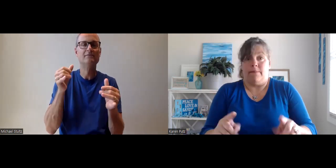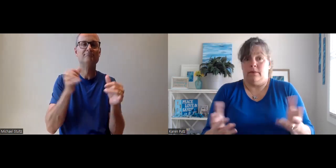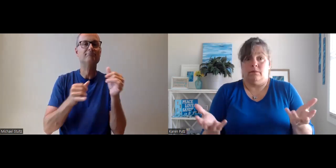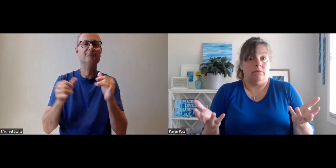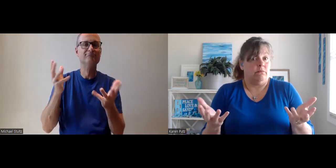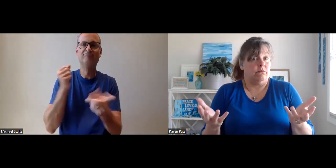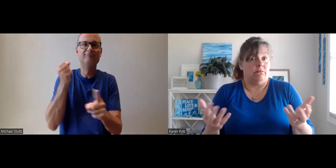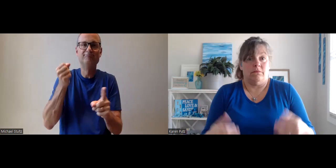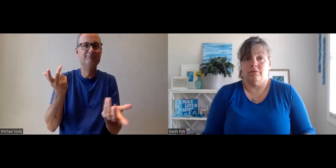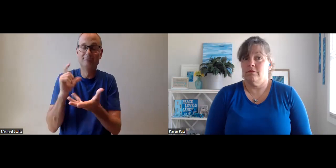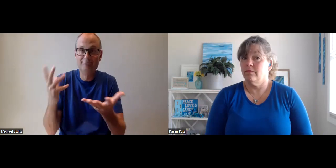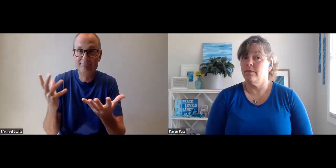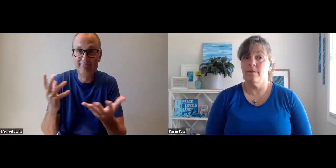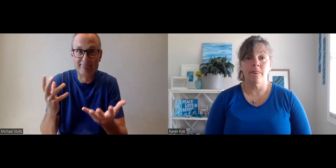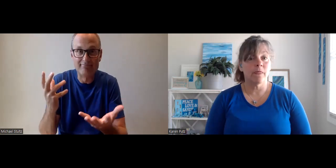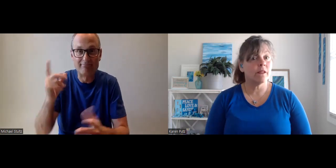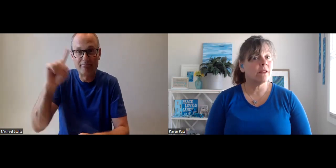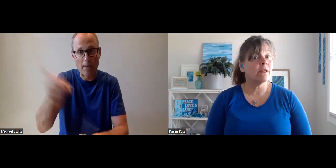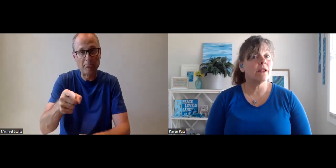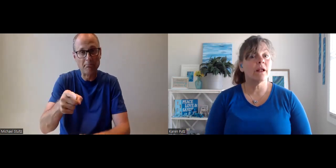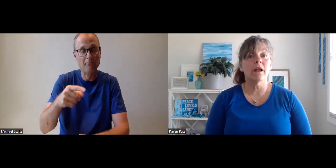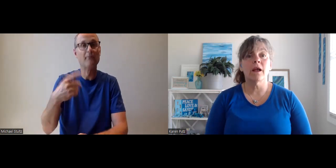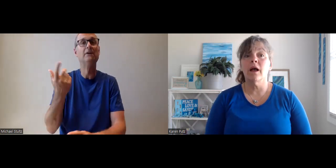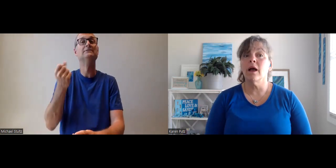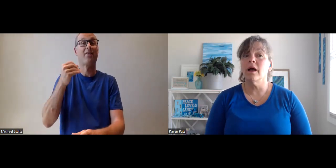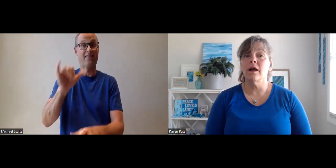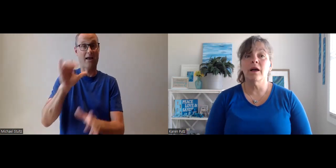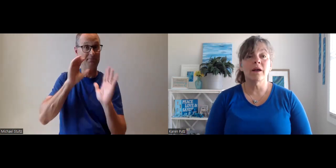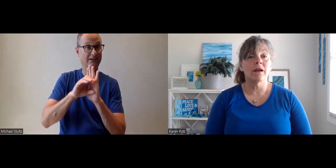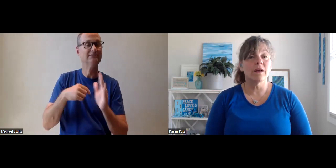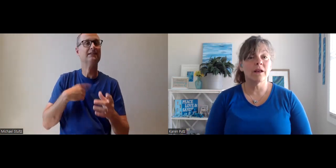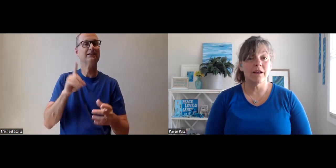Then we tracked up, tracked up and keep in mind, I have a fear of Heights,